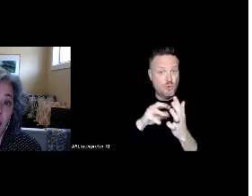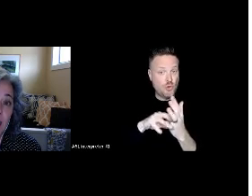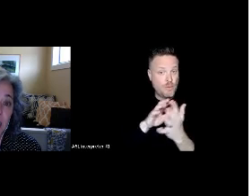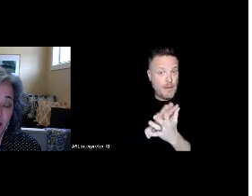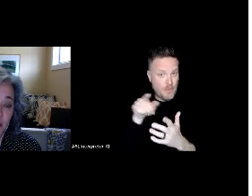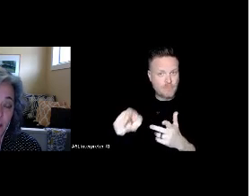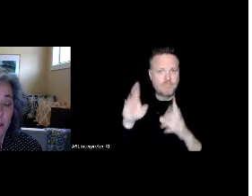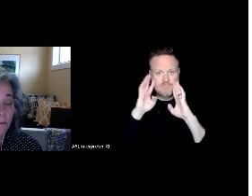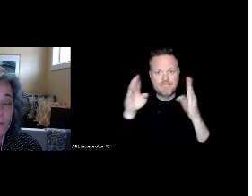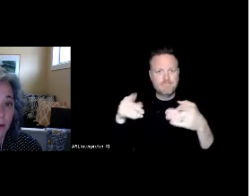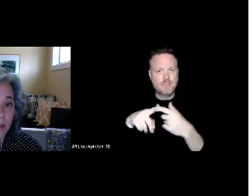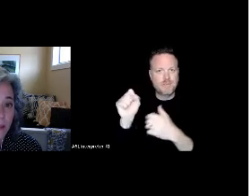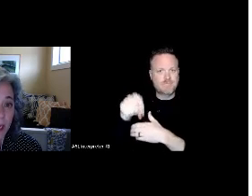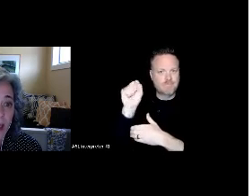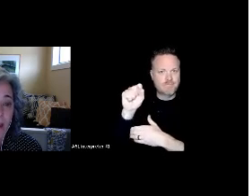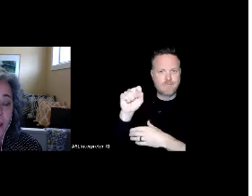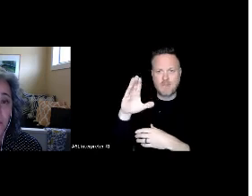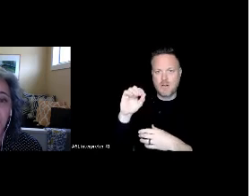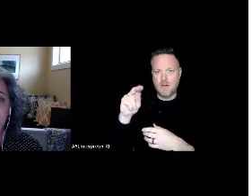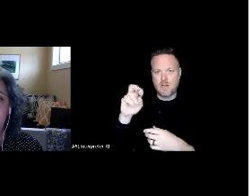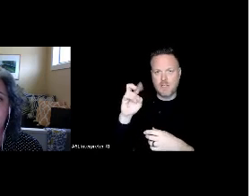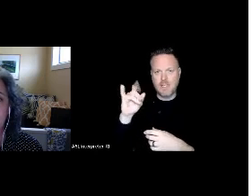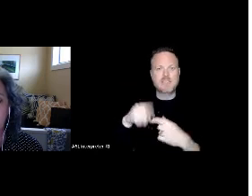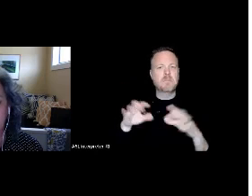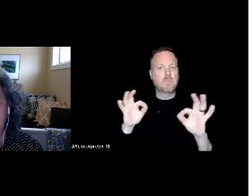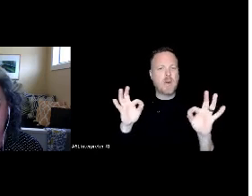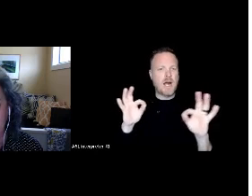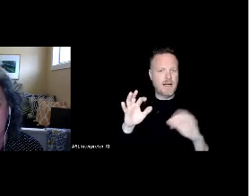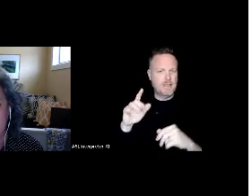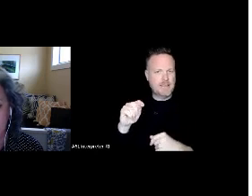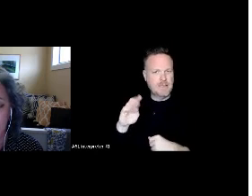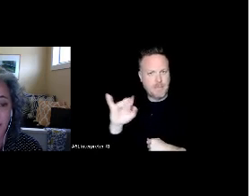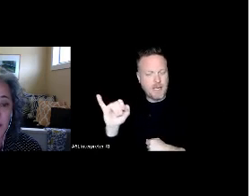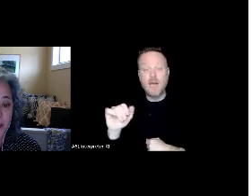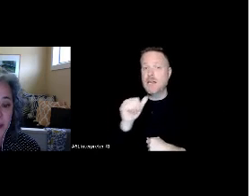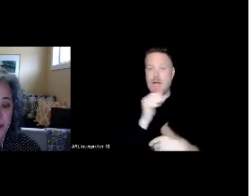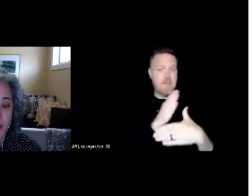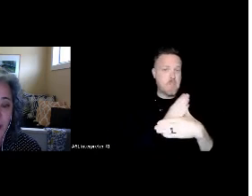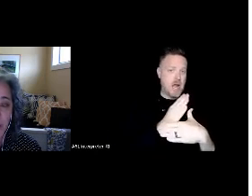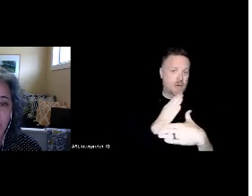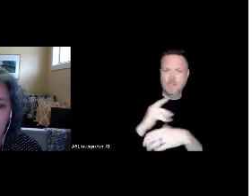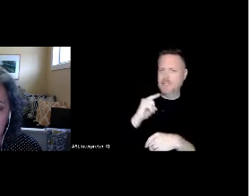concussions, the mild TBI, more so than moderate to severe traumatic brain injury. But I'll pull